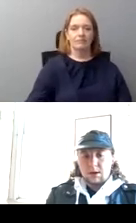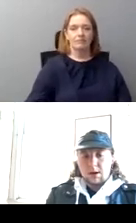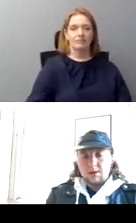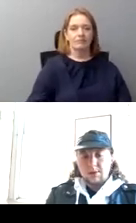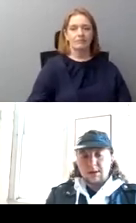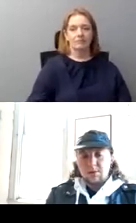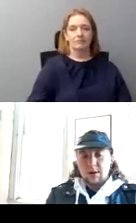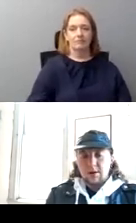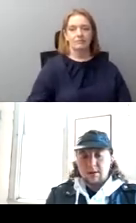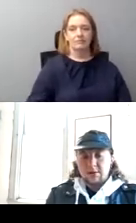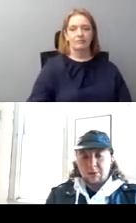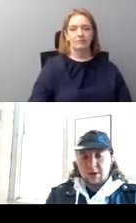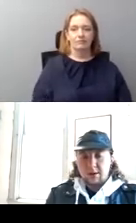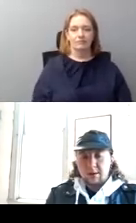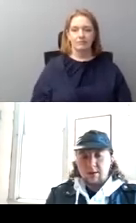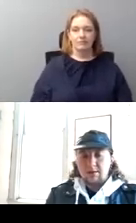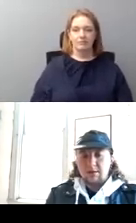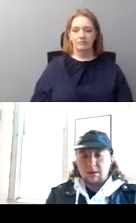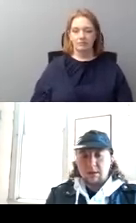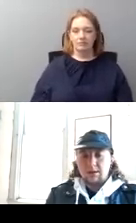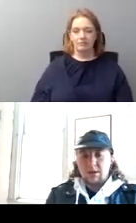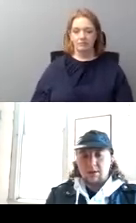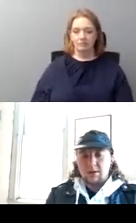As you begin awareness of your breath, and the ceiling in conjunction,